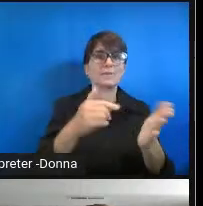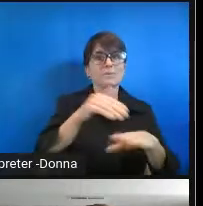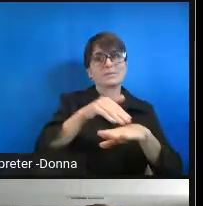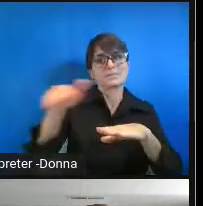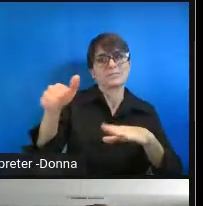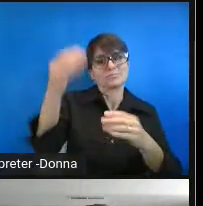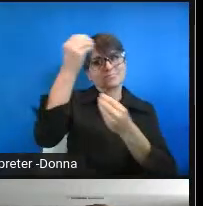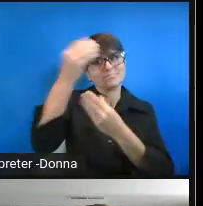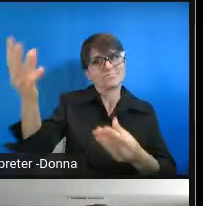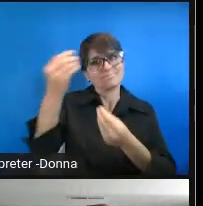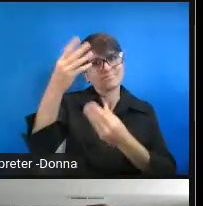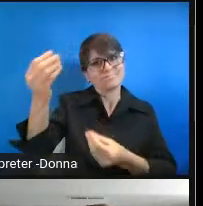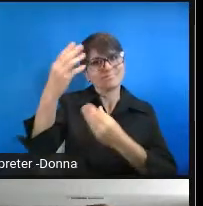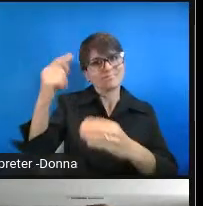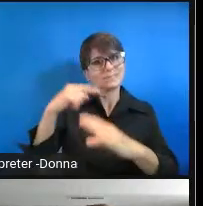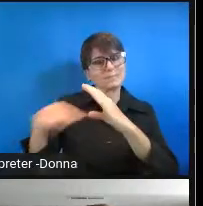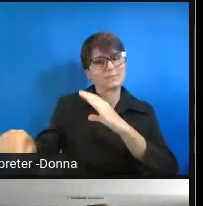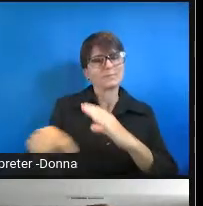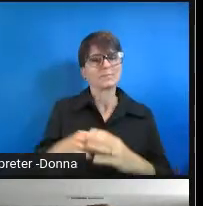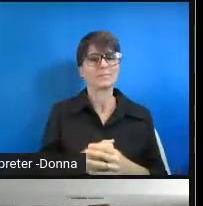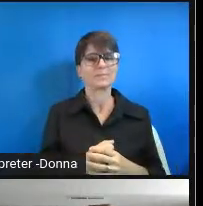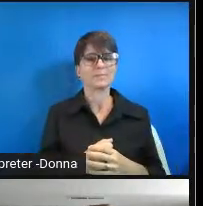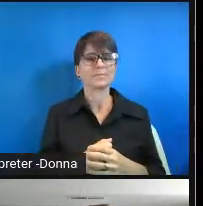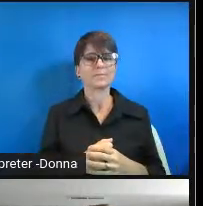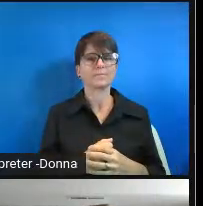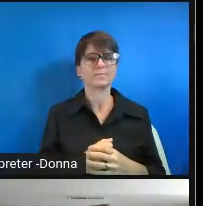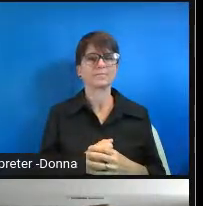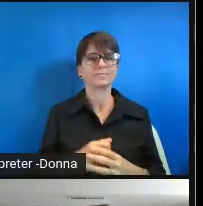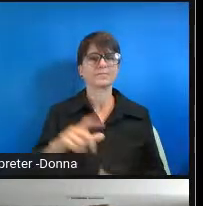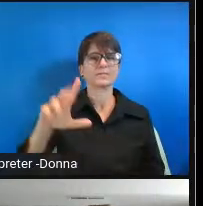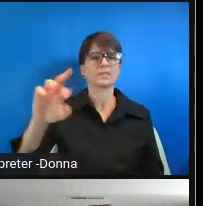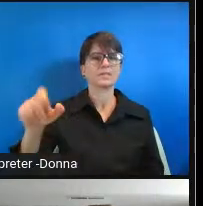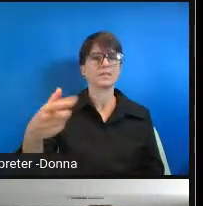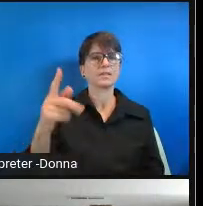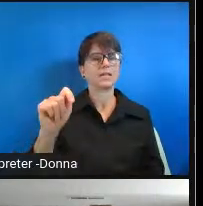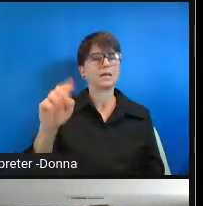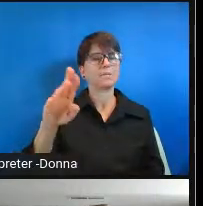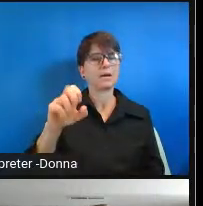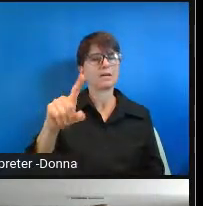"Join our mailing list" form that encourages users to sign up and receive e-mails